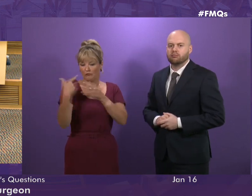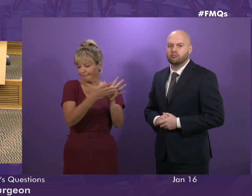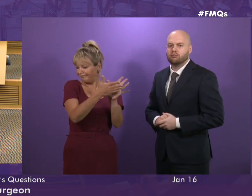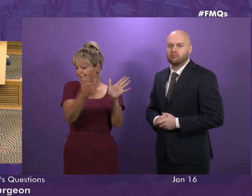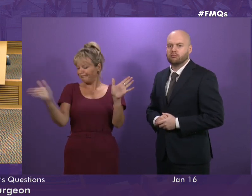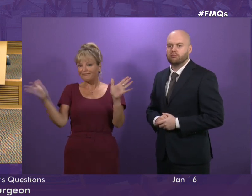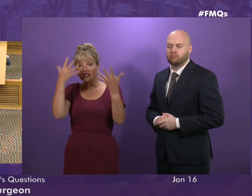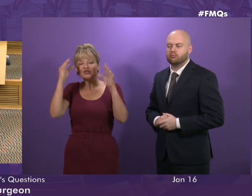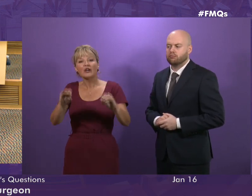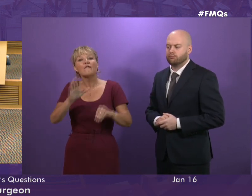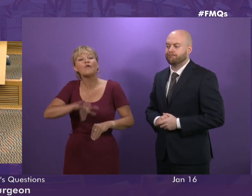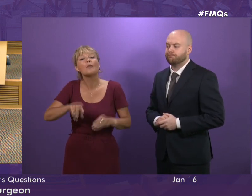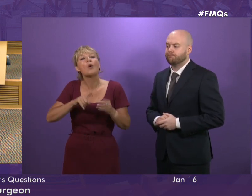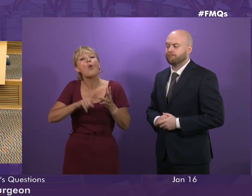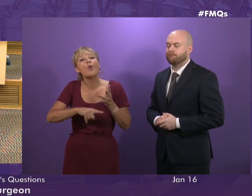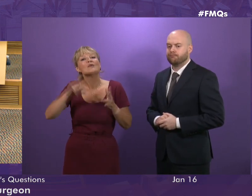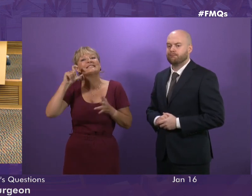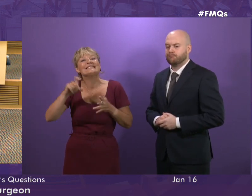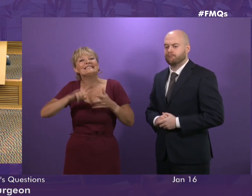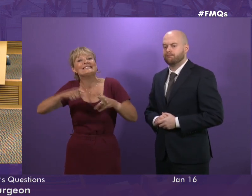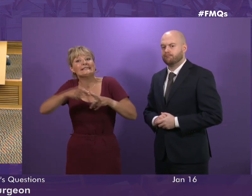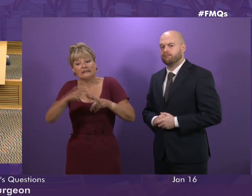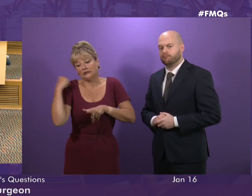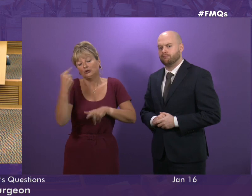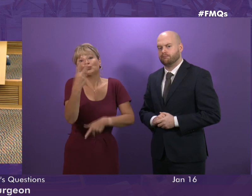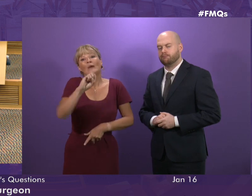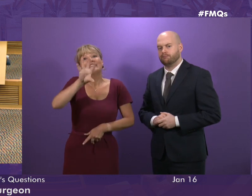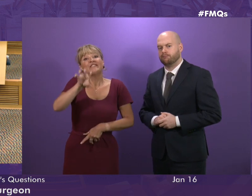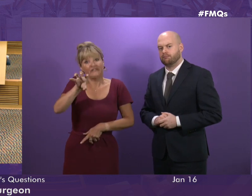out by the Organisation for Economic Co-operation and Development in 2015. When it issued its